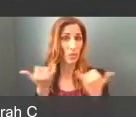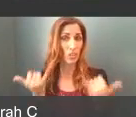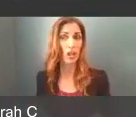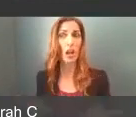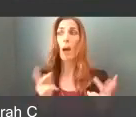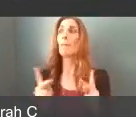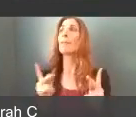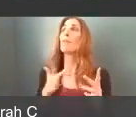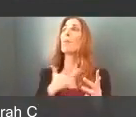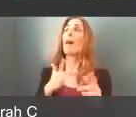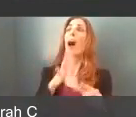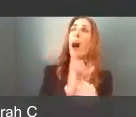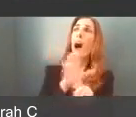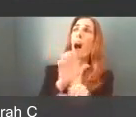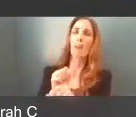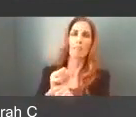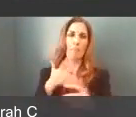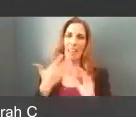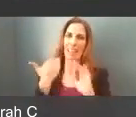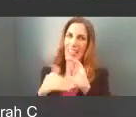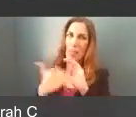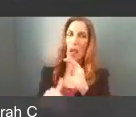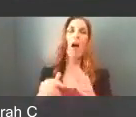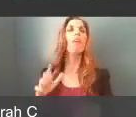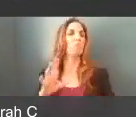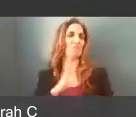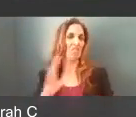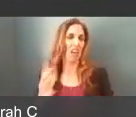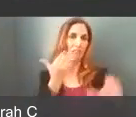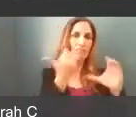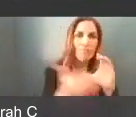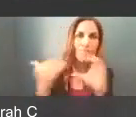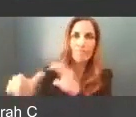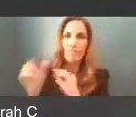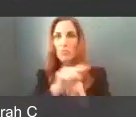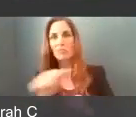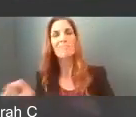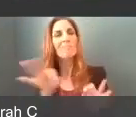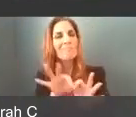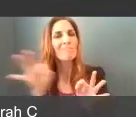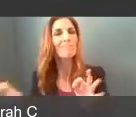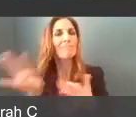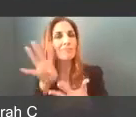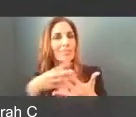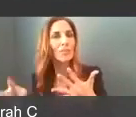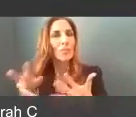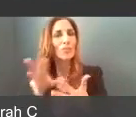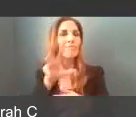so we will be able to email those individuals and we will get them rescheduled as soon as we get